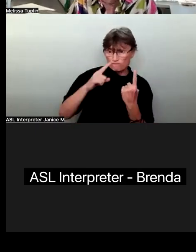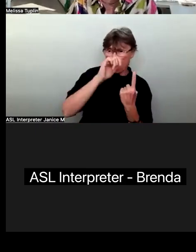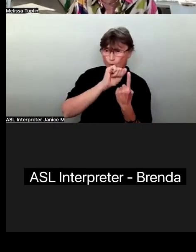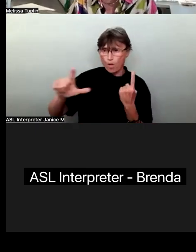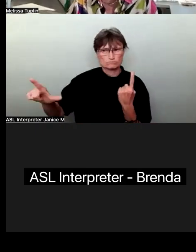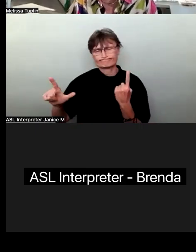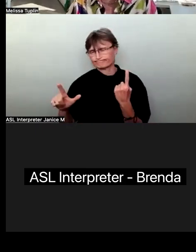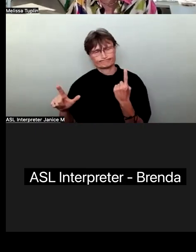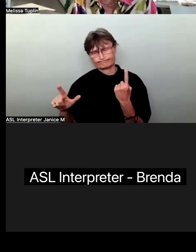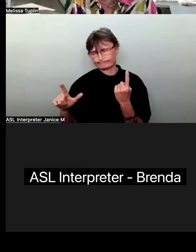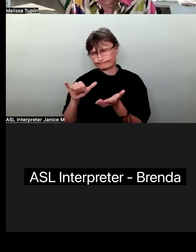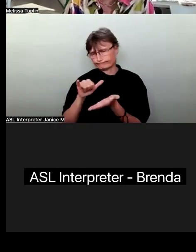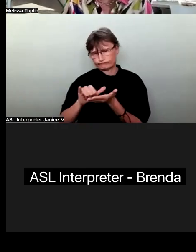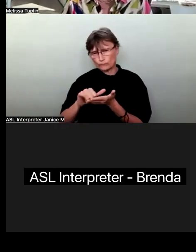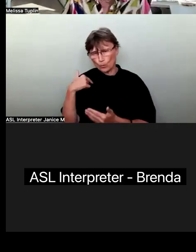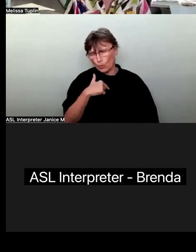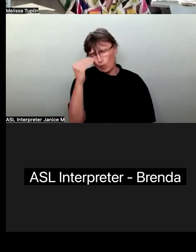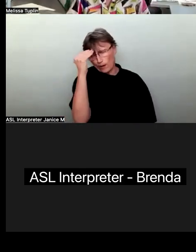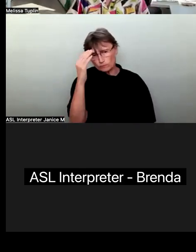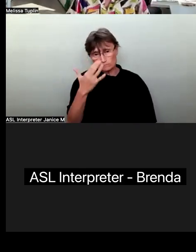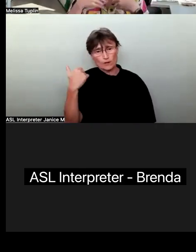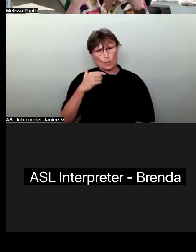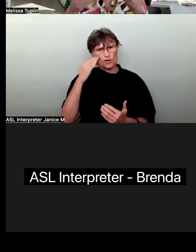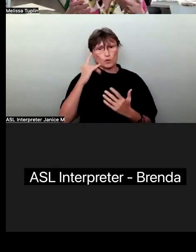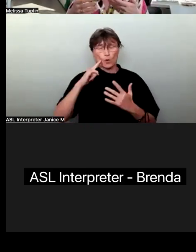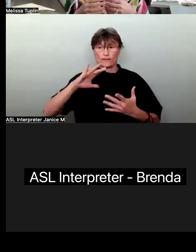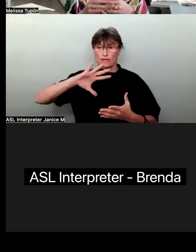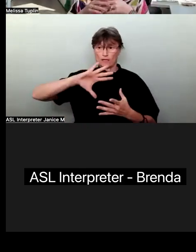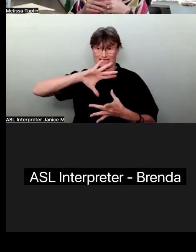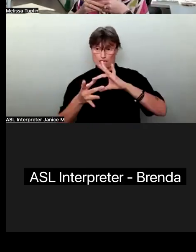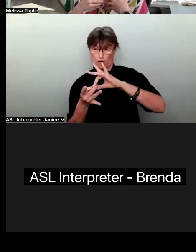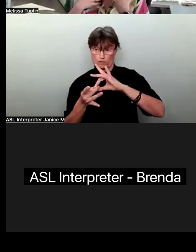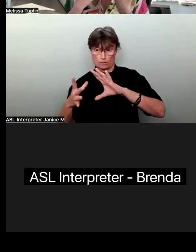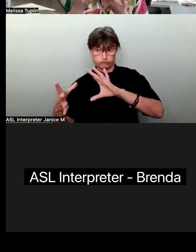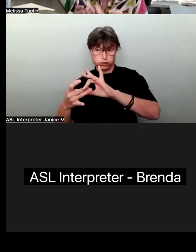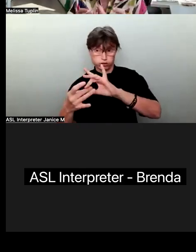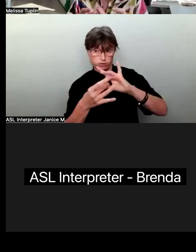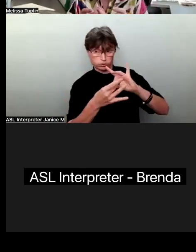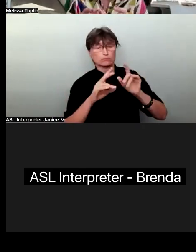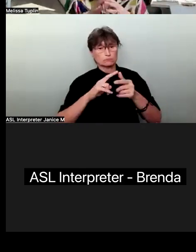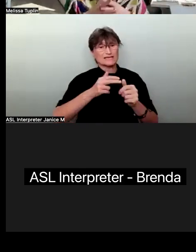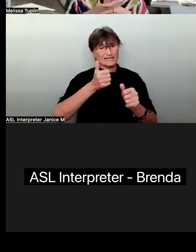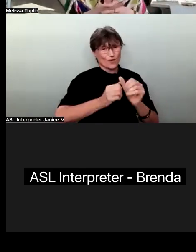is because each organization advances their own mandate and serves their own community,